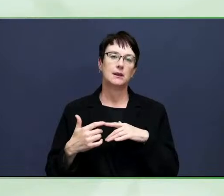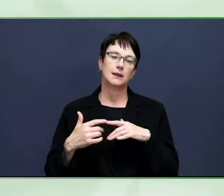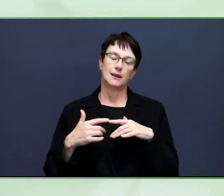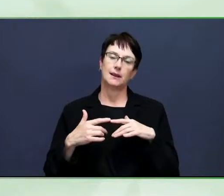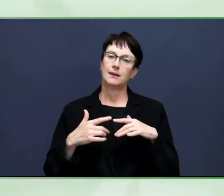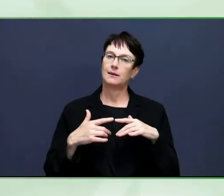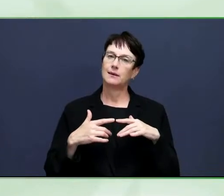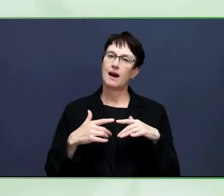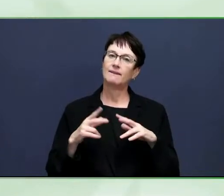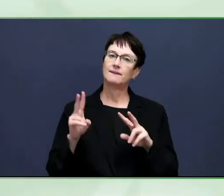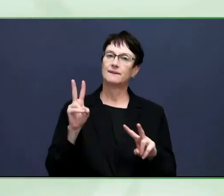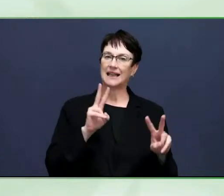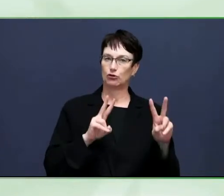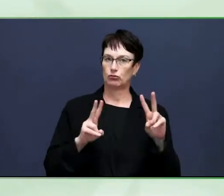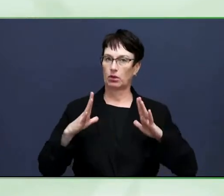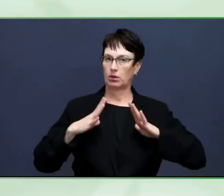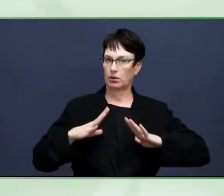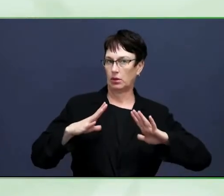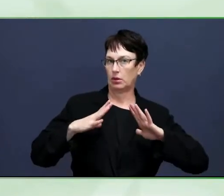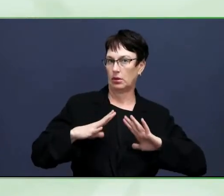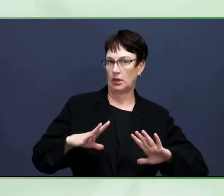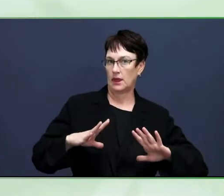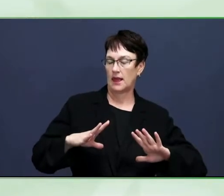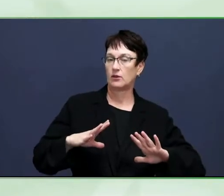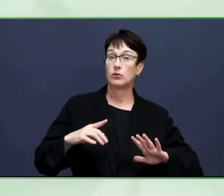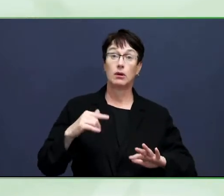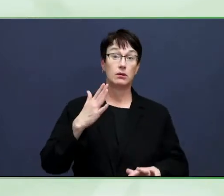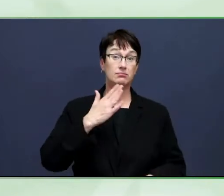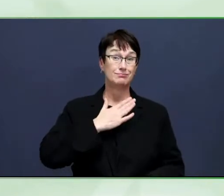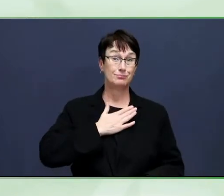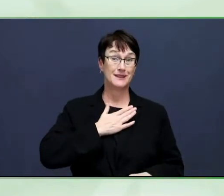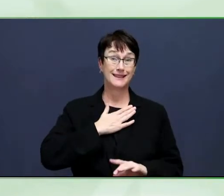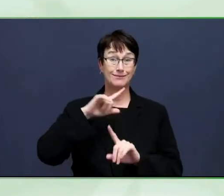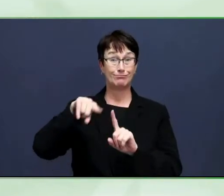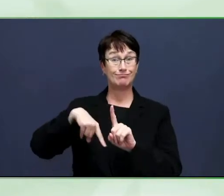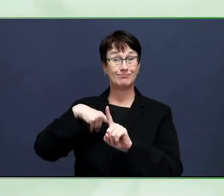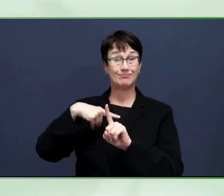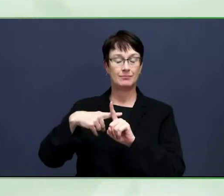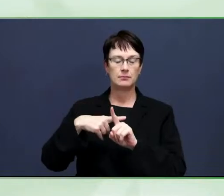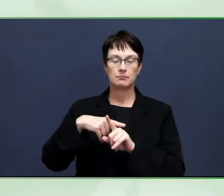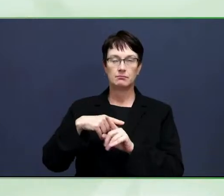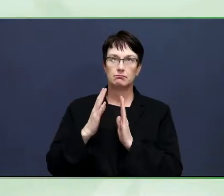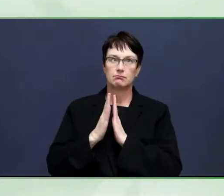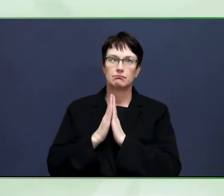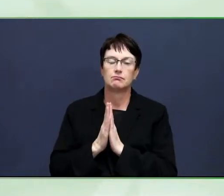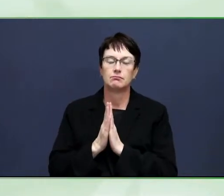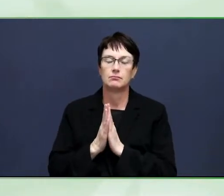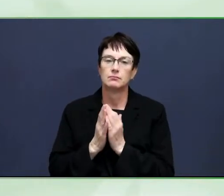This is where fashion meets sport.